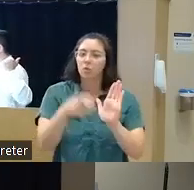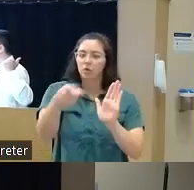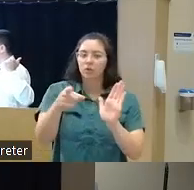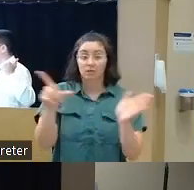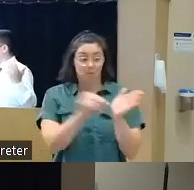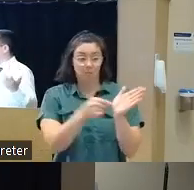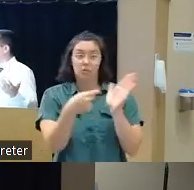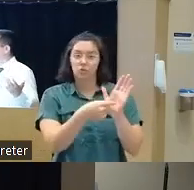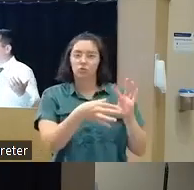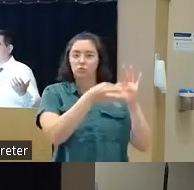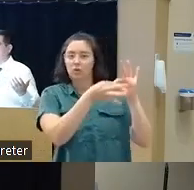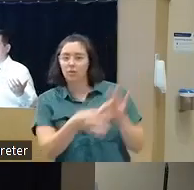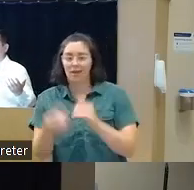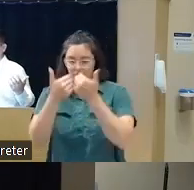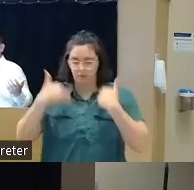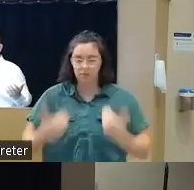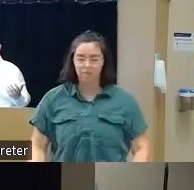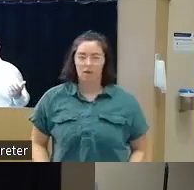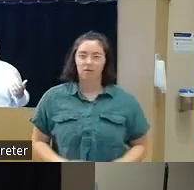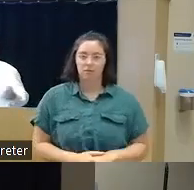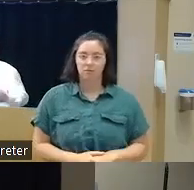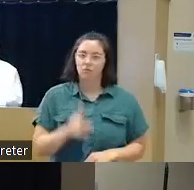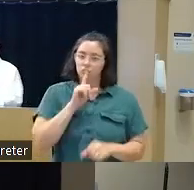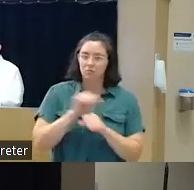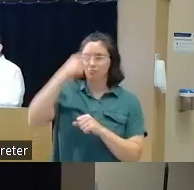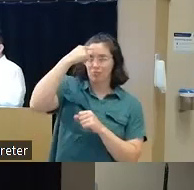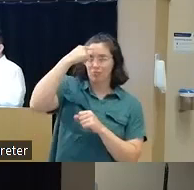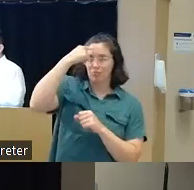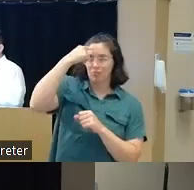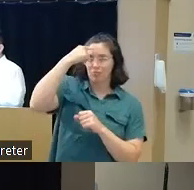correlational right what does that tell you about like what's actually happening in the brain and